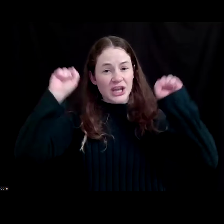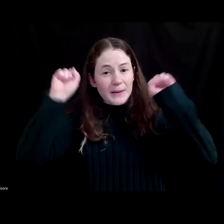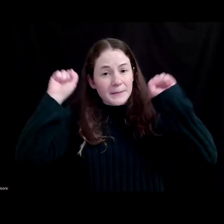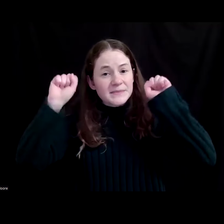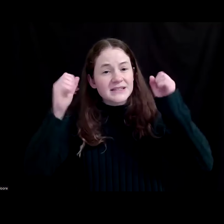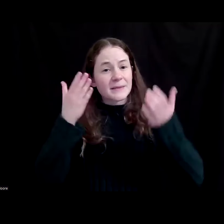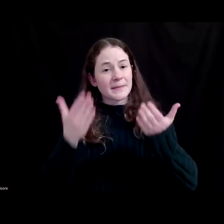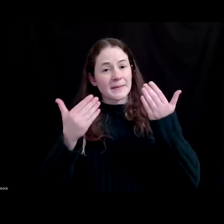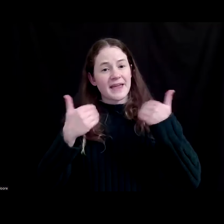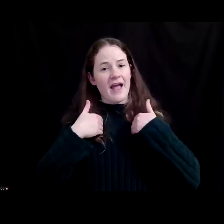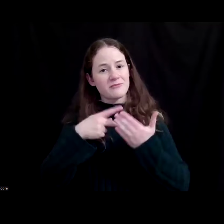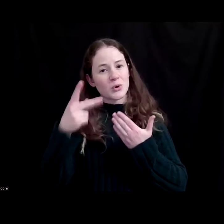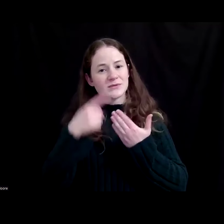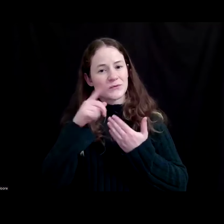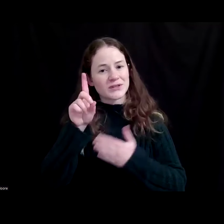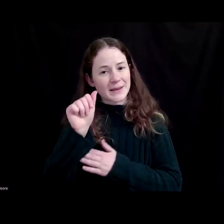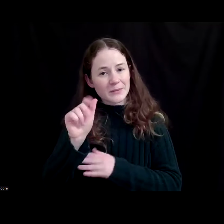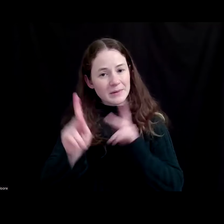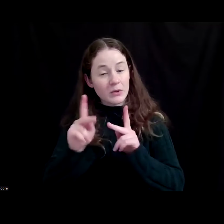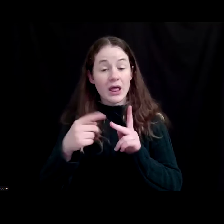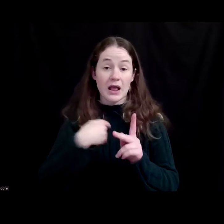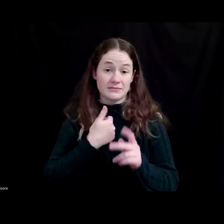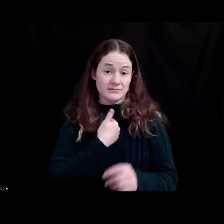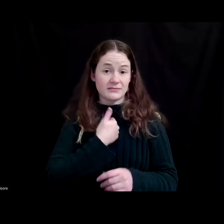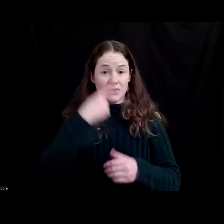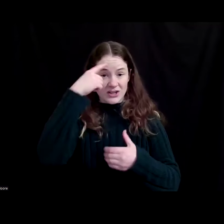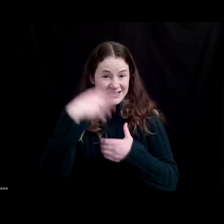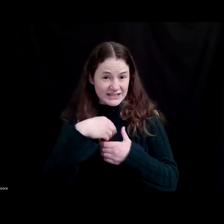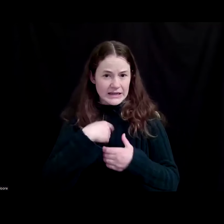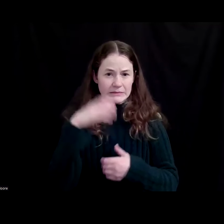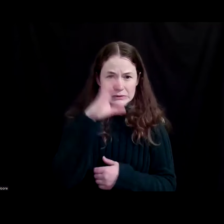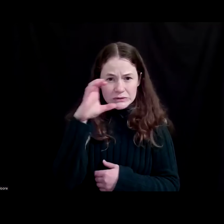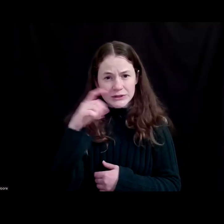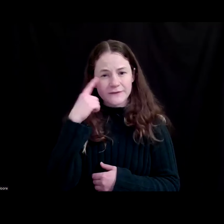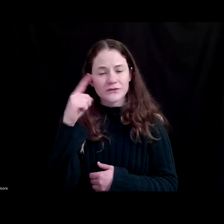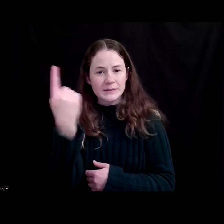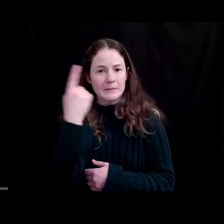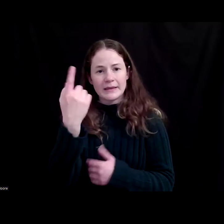I've been looking for myself as an autistic person um some sort of gym to